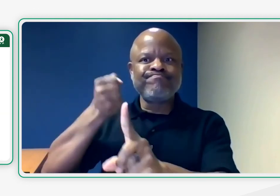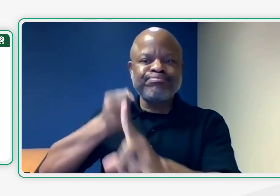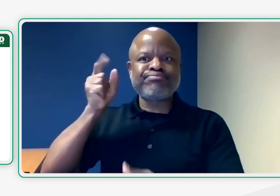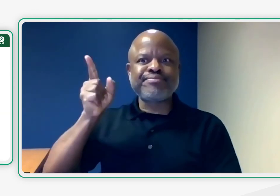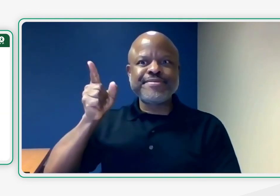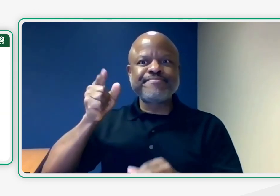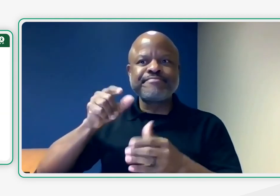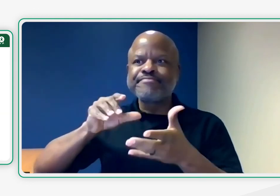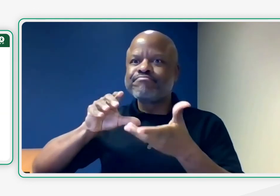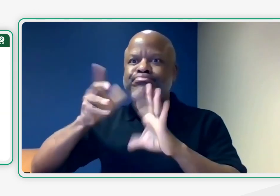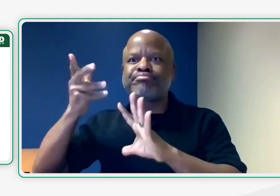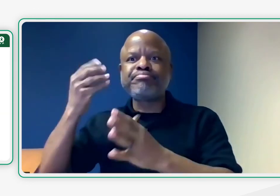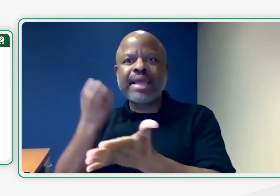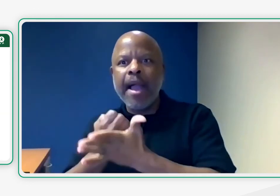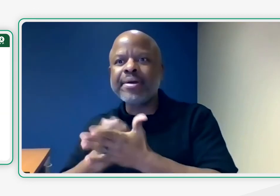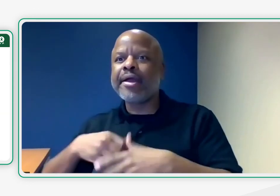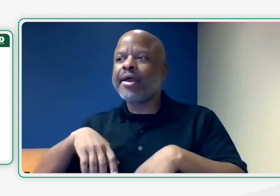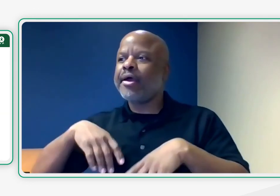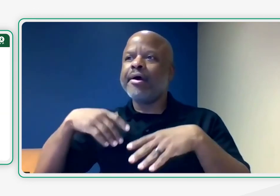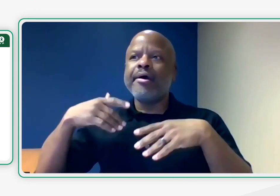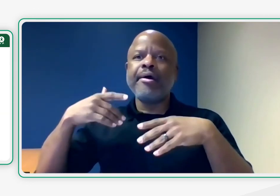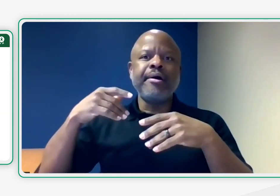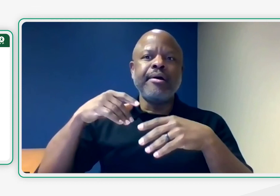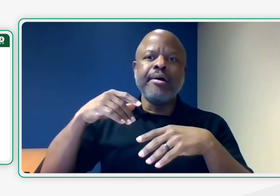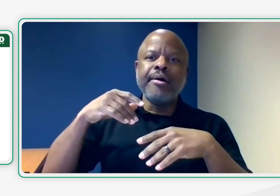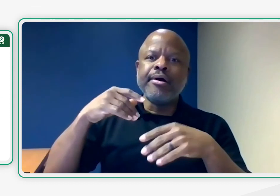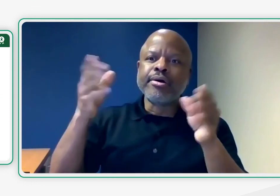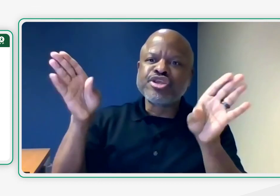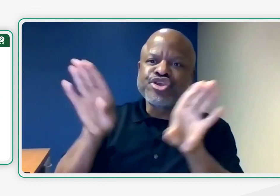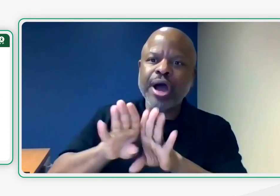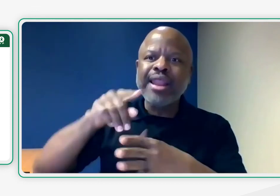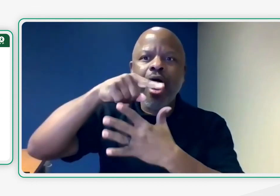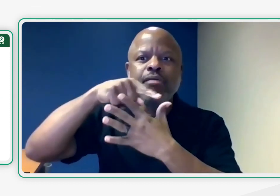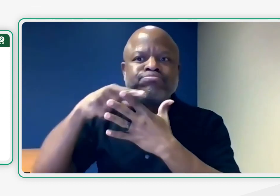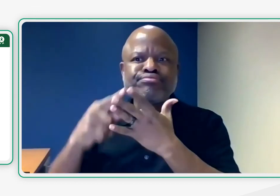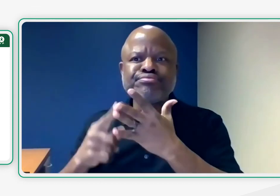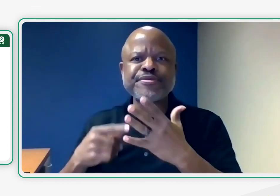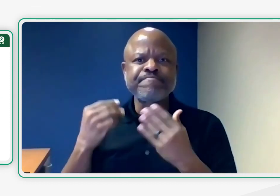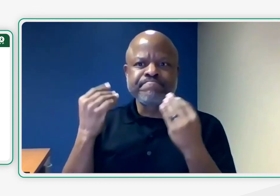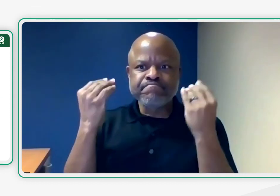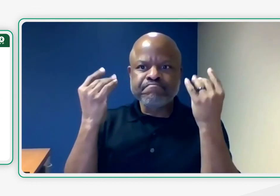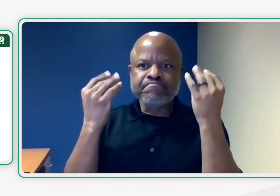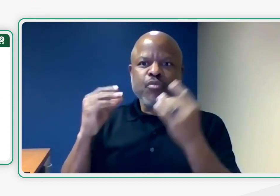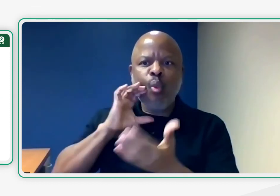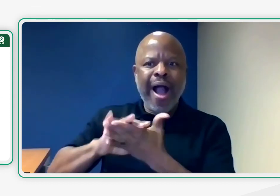We just kept making the payments – until the pandemic hit and the economy was in disarray.